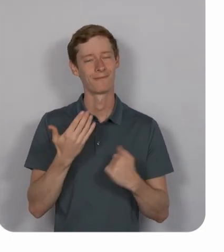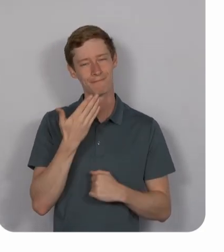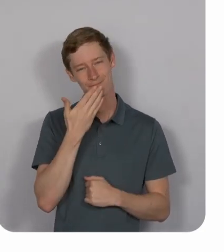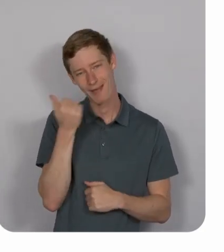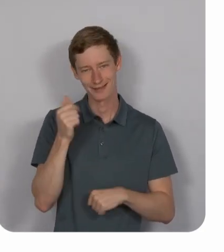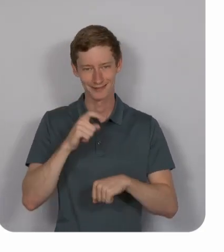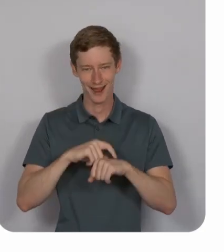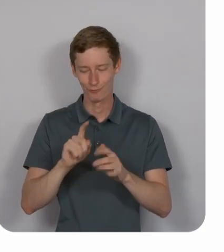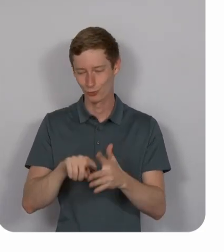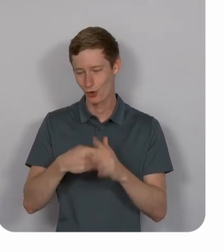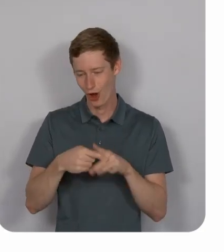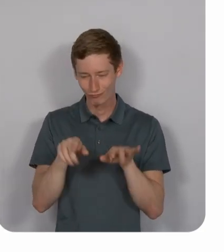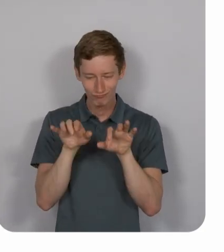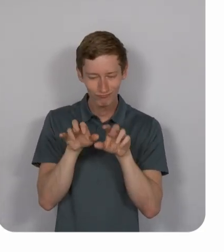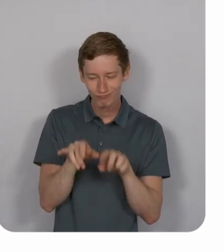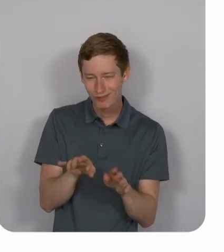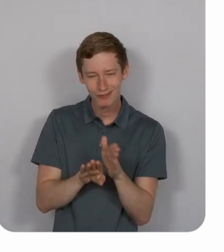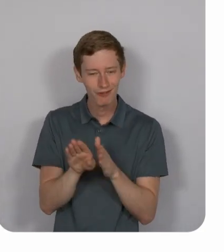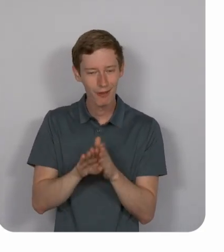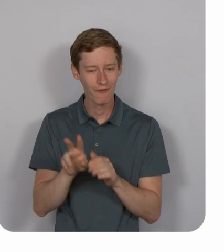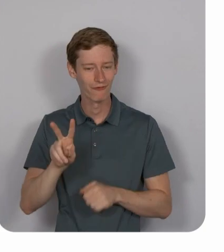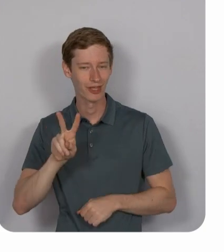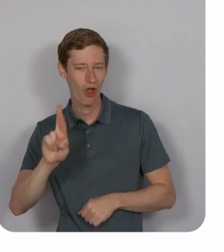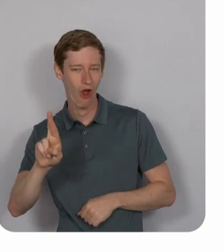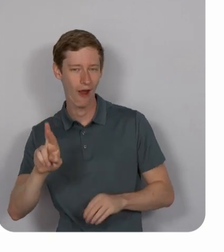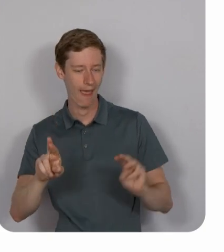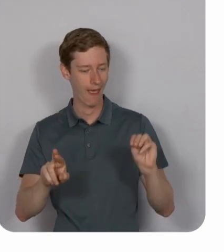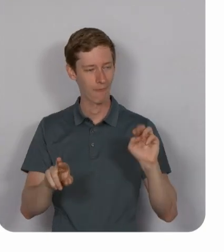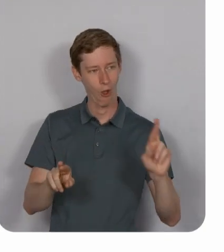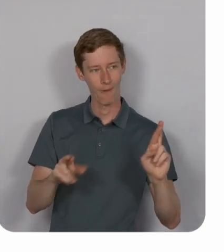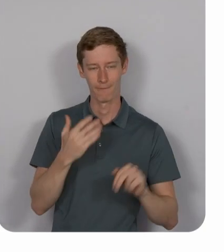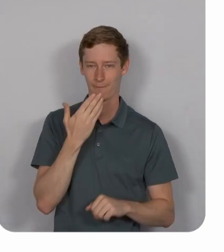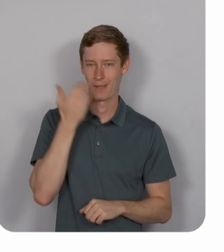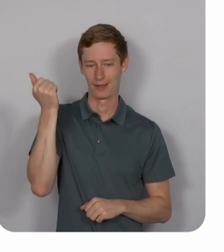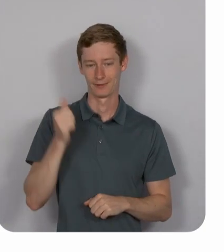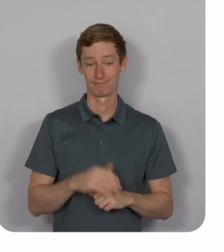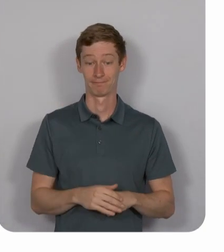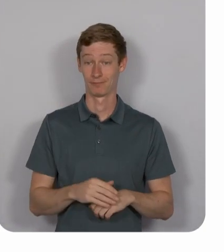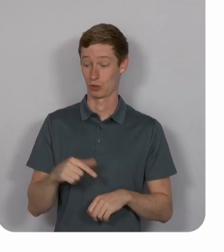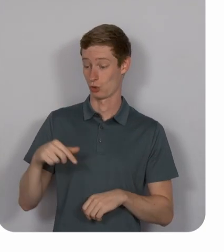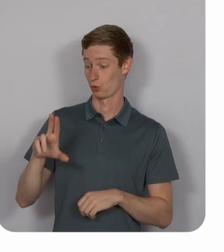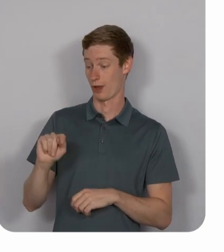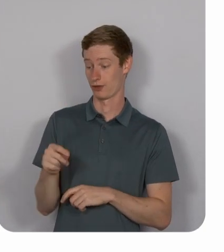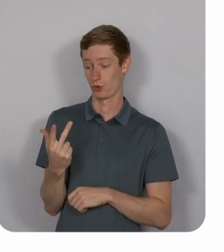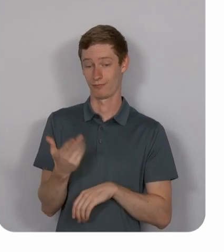Quest 3′s increased CPU and GPU power, along with more memory,